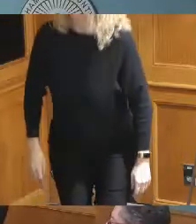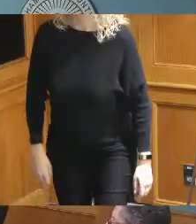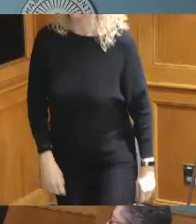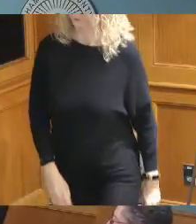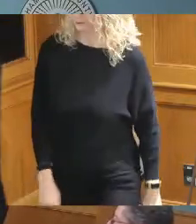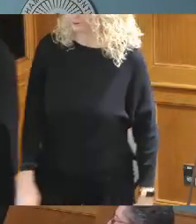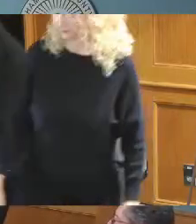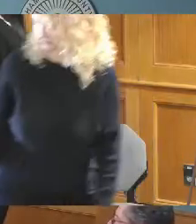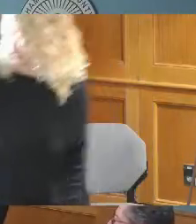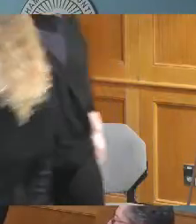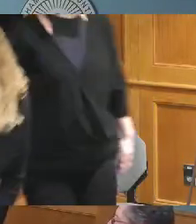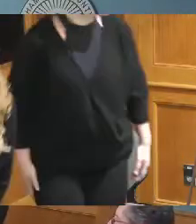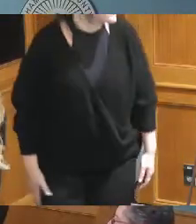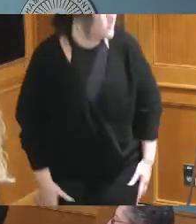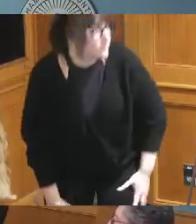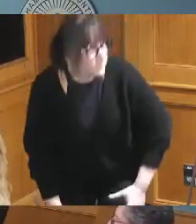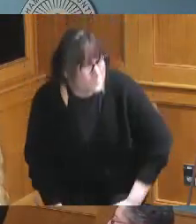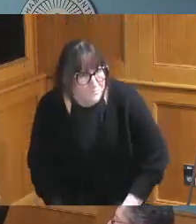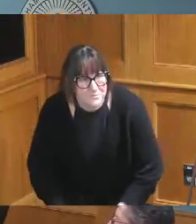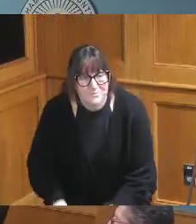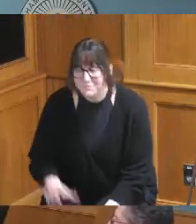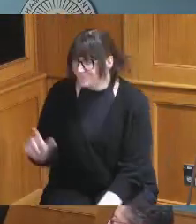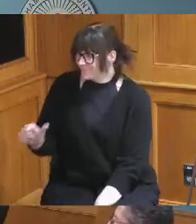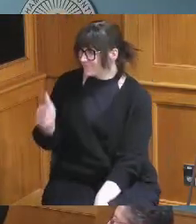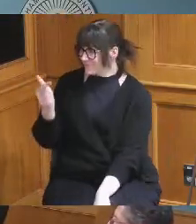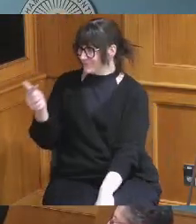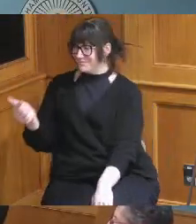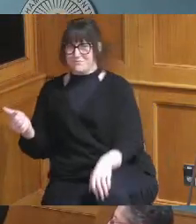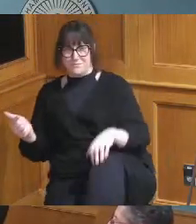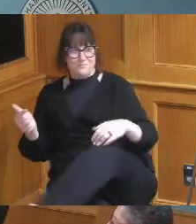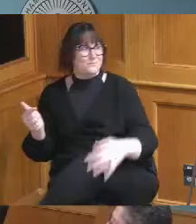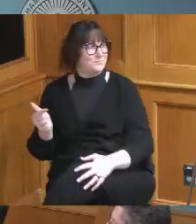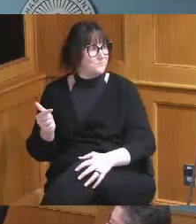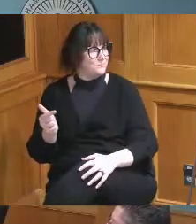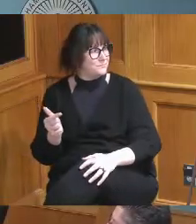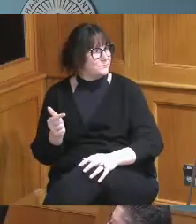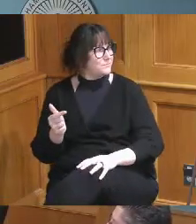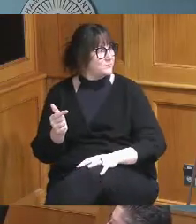you Commissioner Reece that was a good question another question I said that was a good question